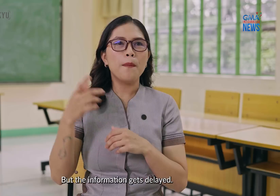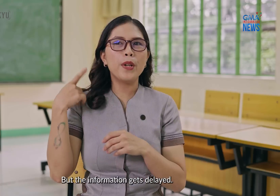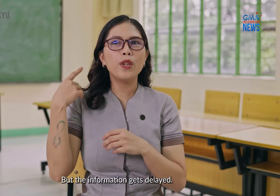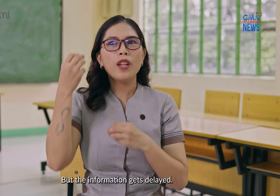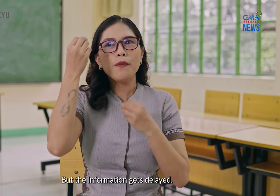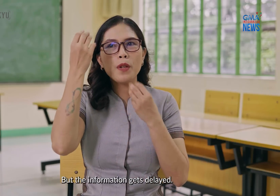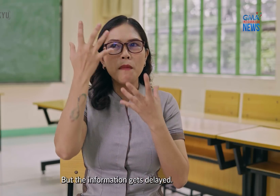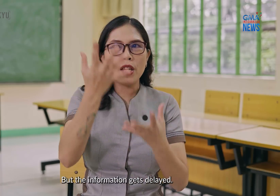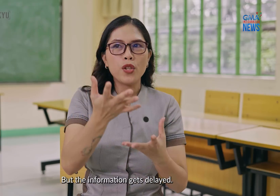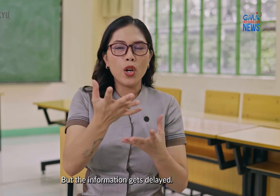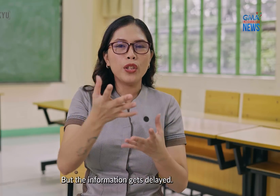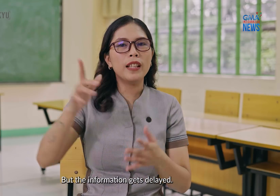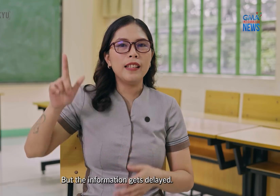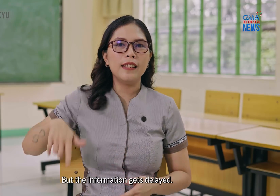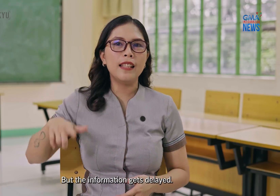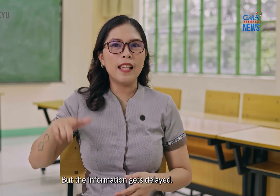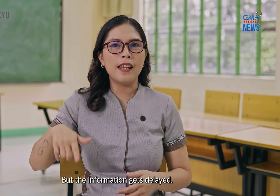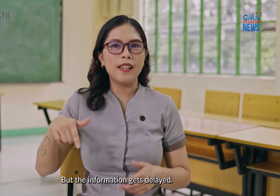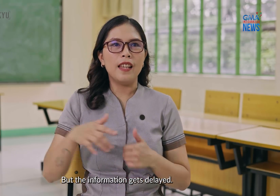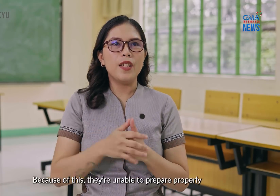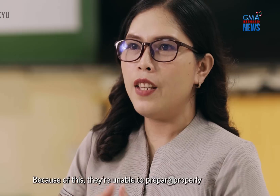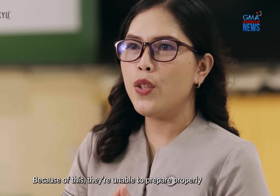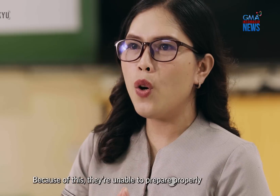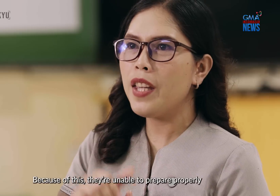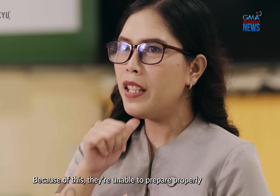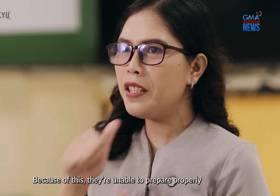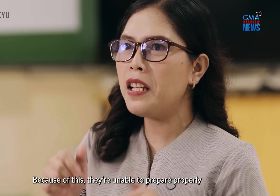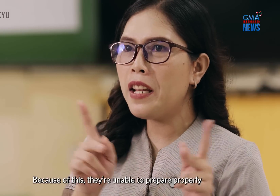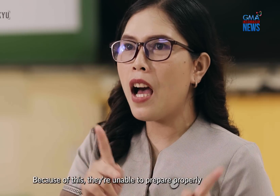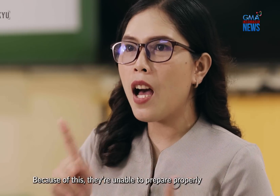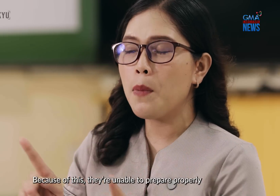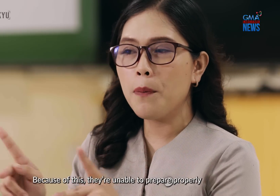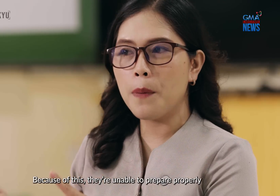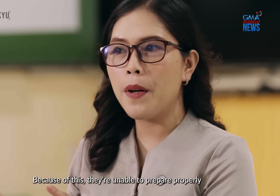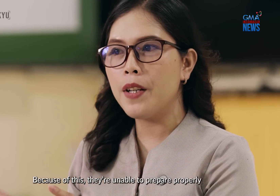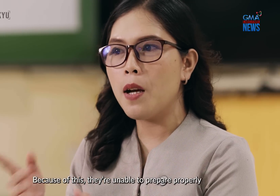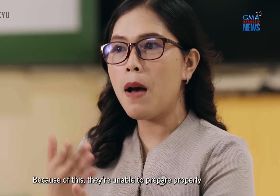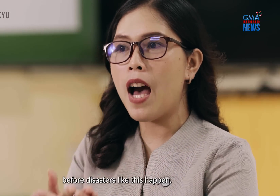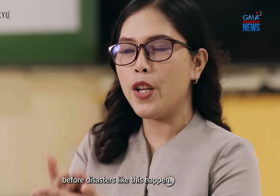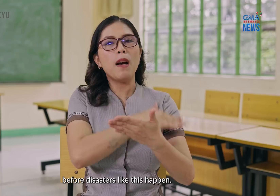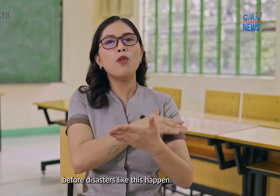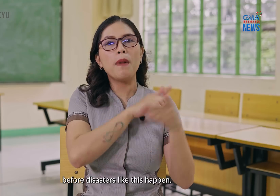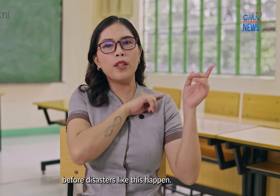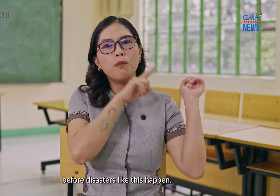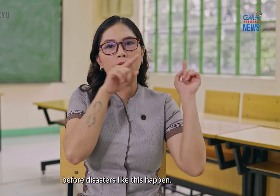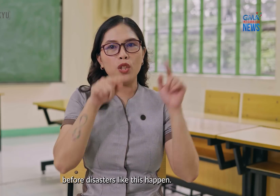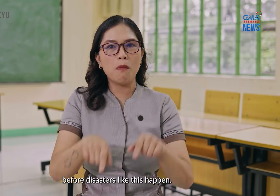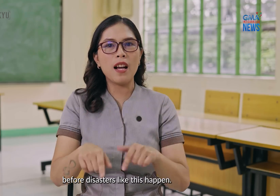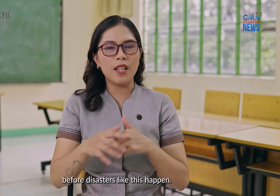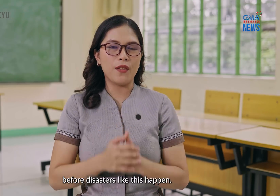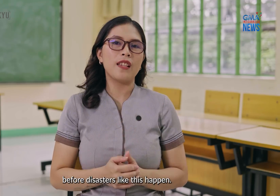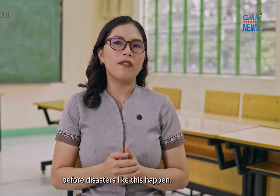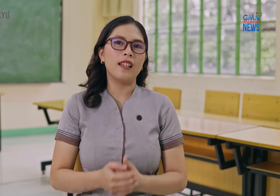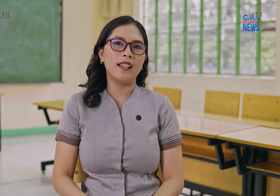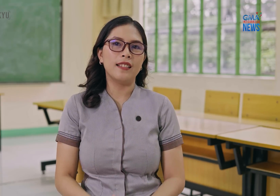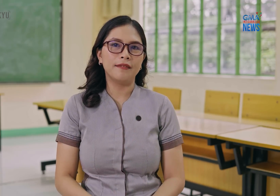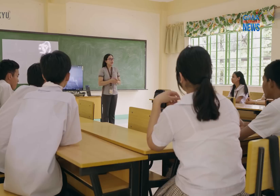the Deaf are often still relaxed. [TEACHER RIALYN] They only find out what's going on when they start looking around.